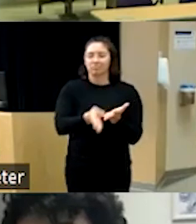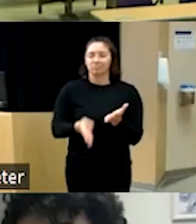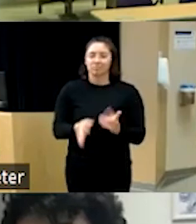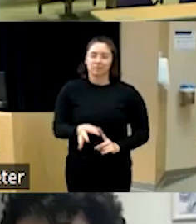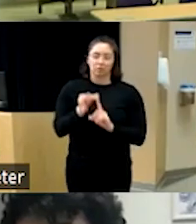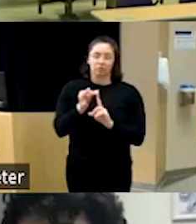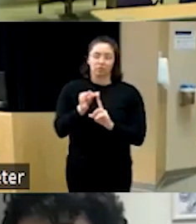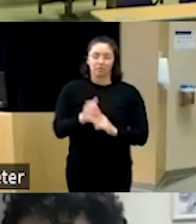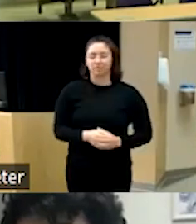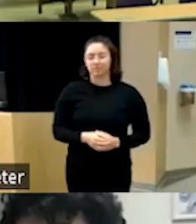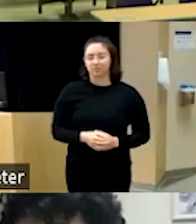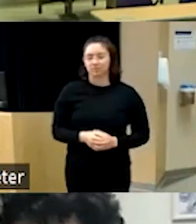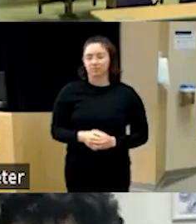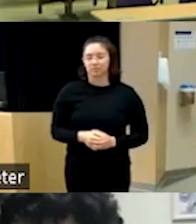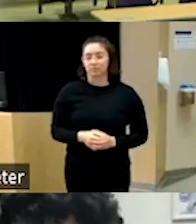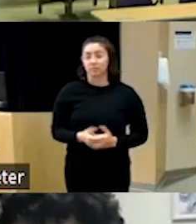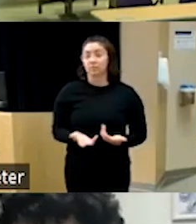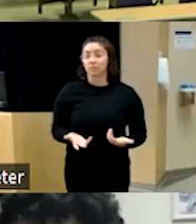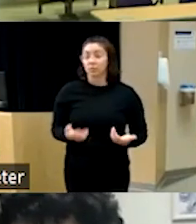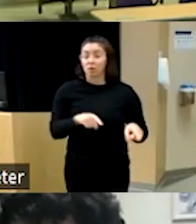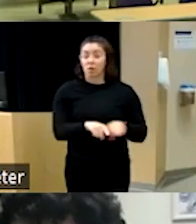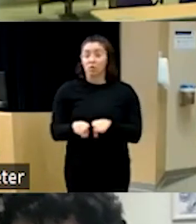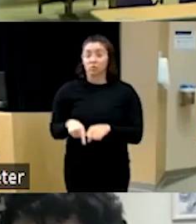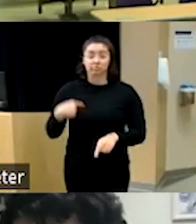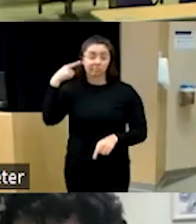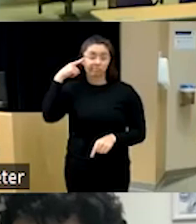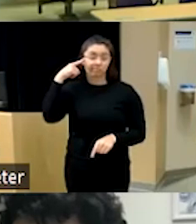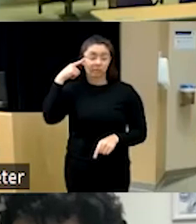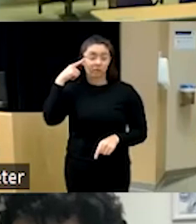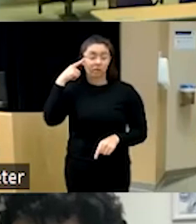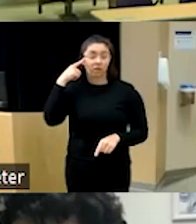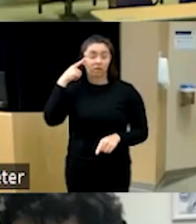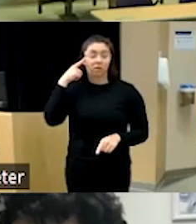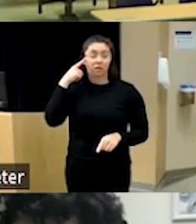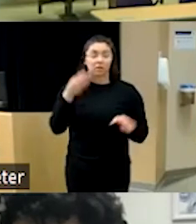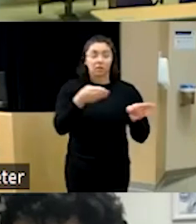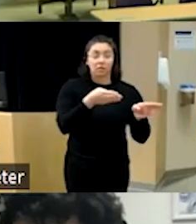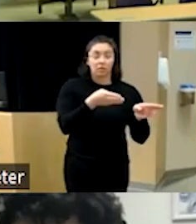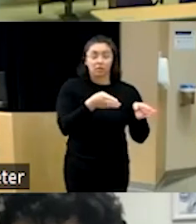um and I for some and I also think that we're moving a little bit towards each other because I